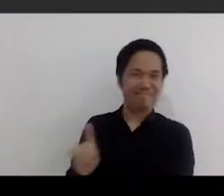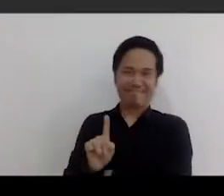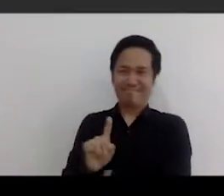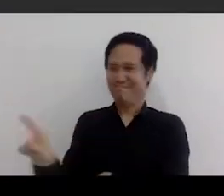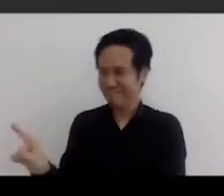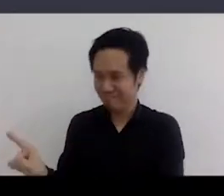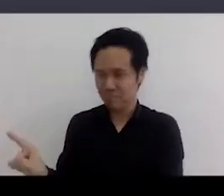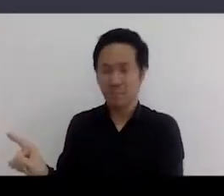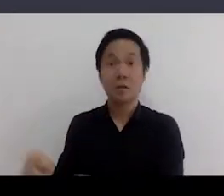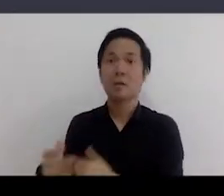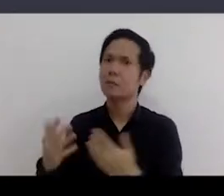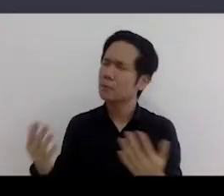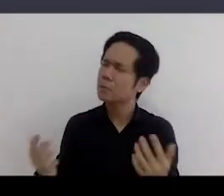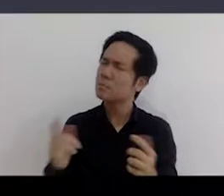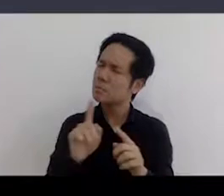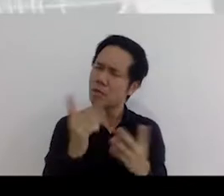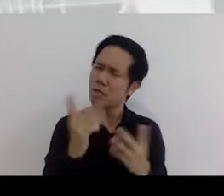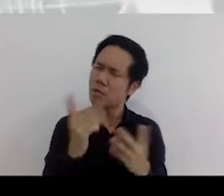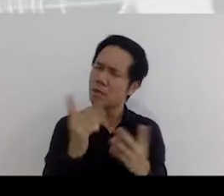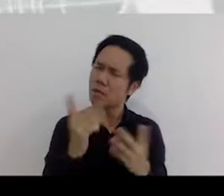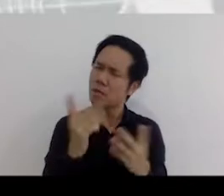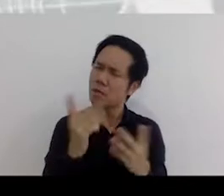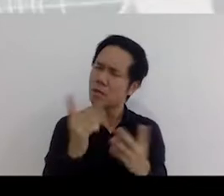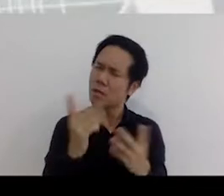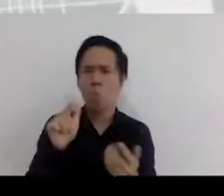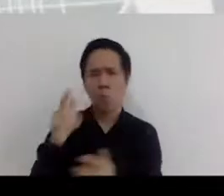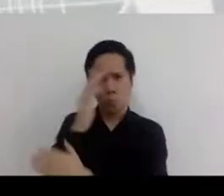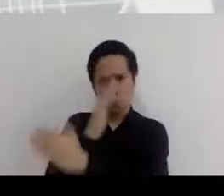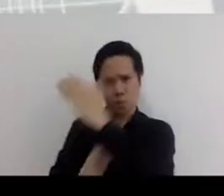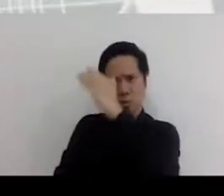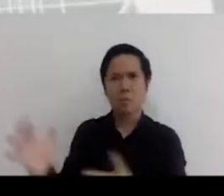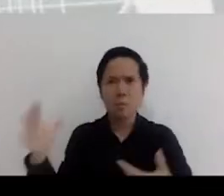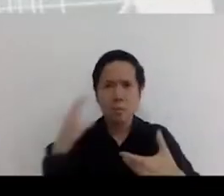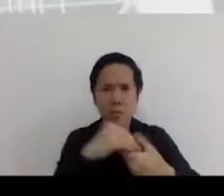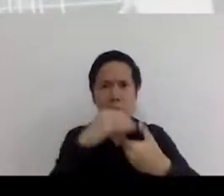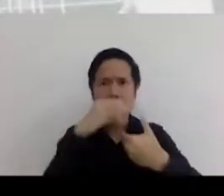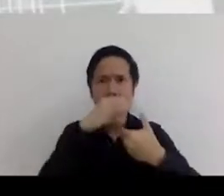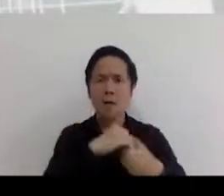Thank you, thank you so much. I won't summarize because you did it perfectly yourself.